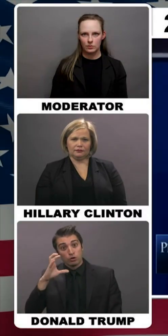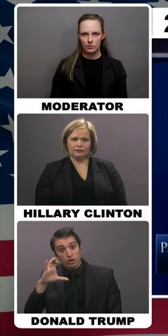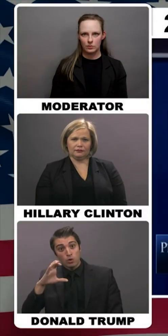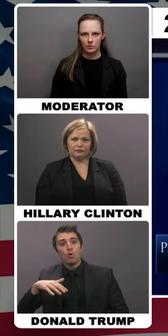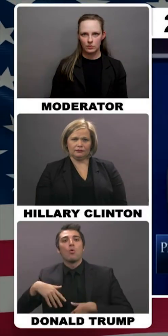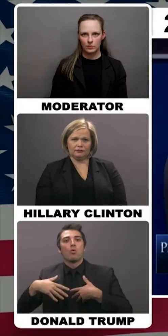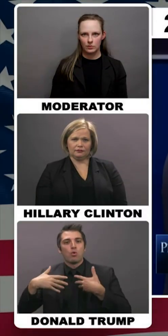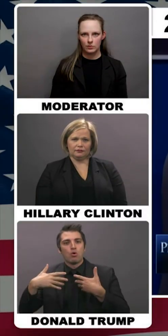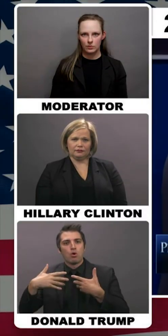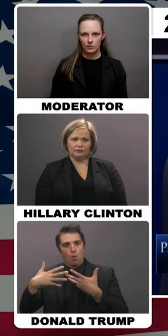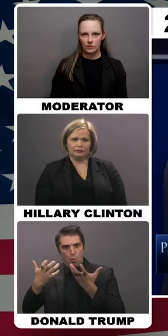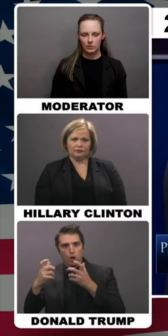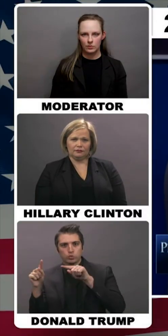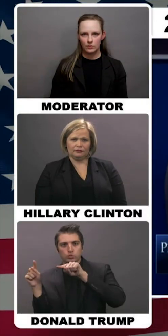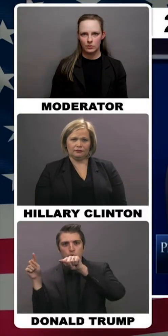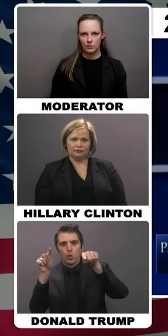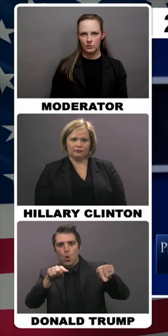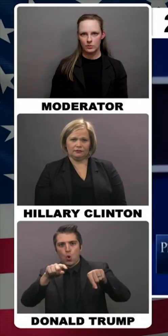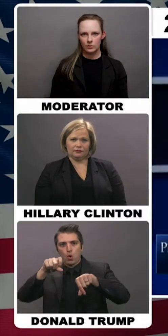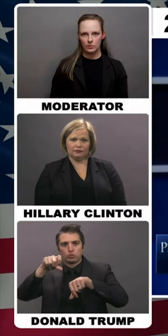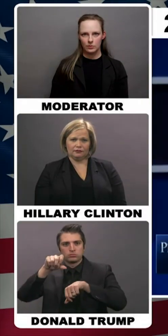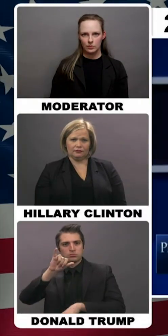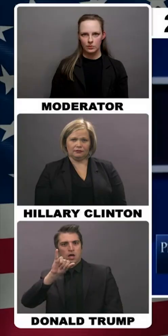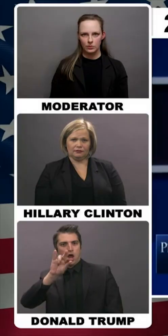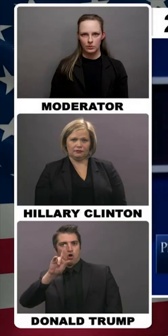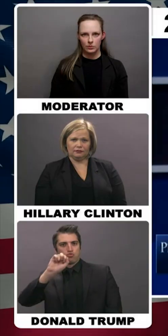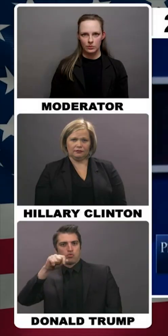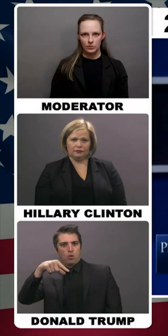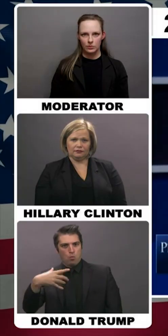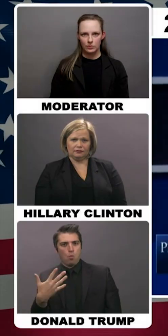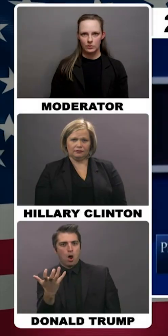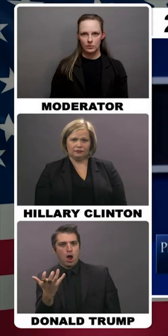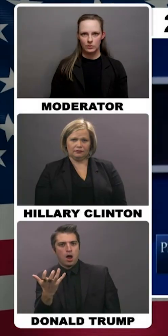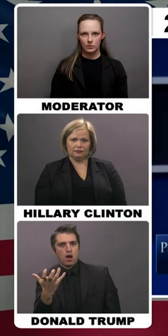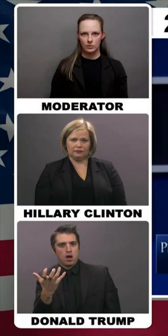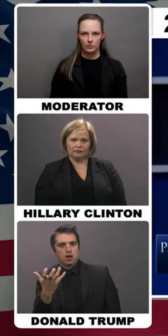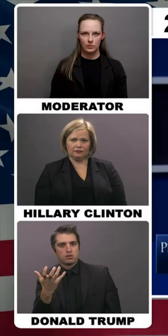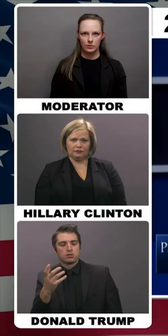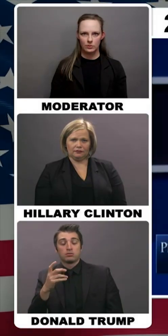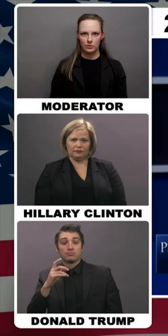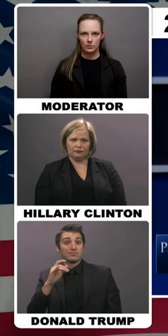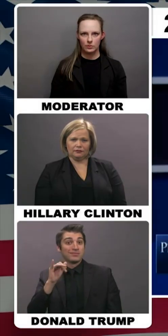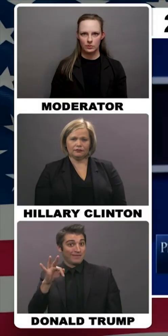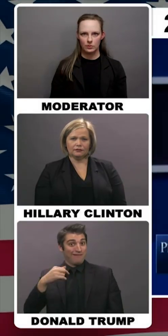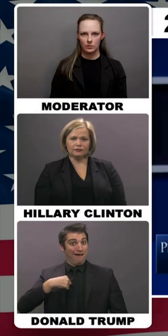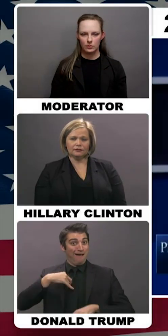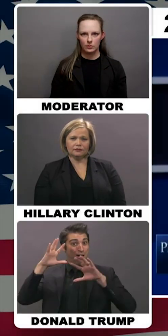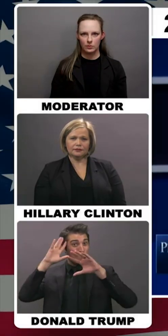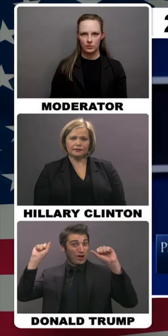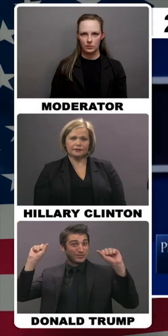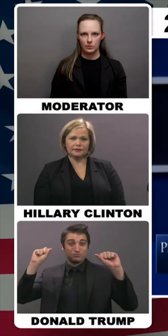Iraq was a disaster. So he would've been alive today. The Muslim ban is something that